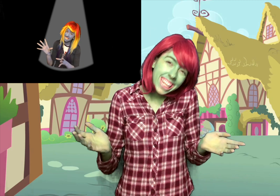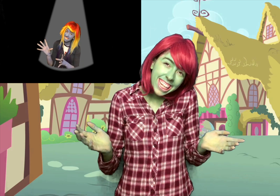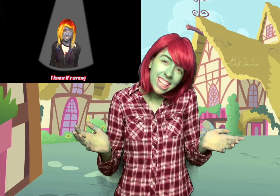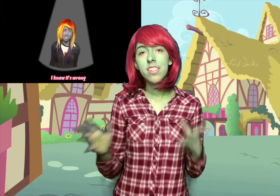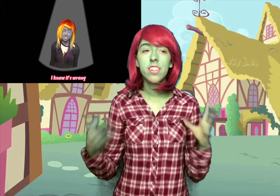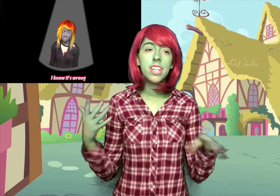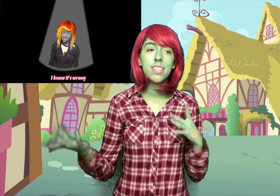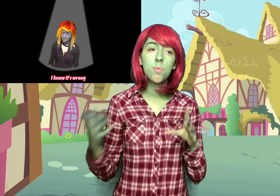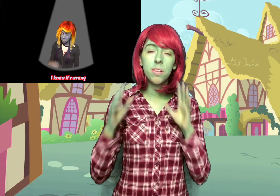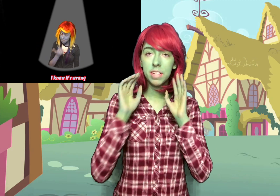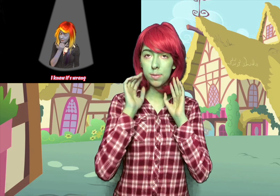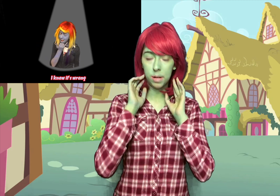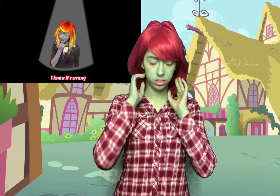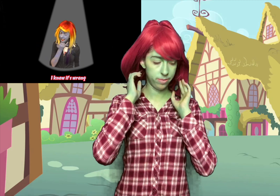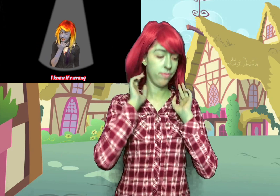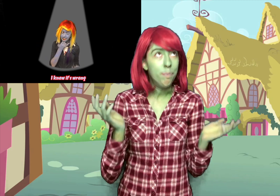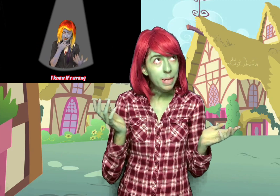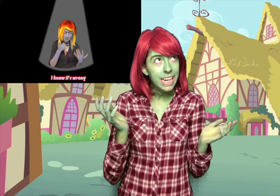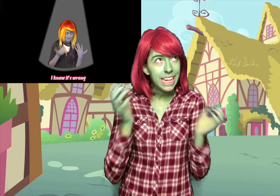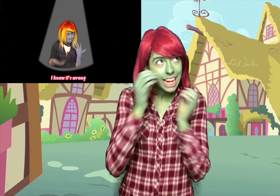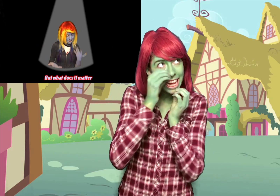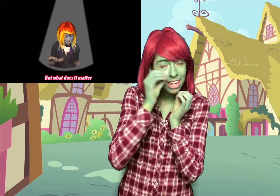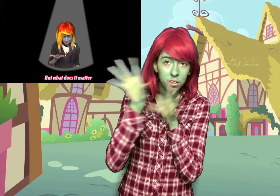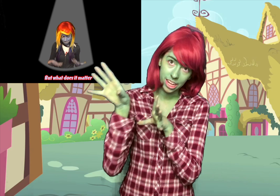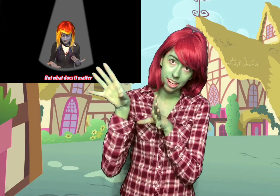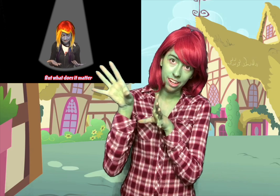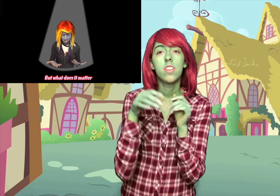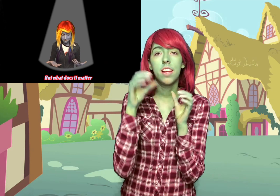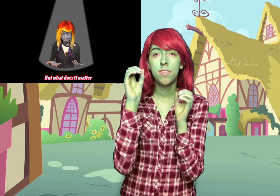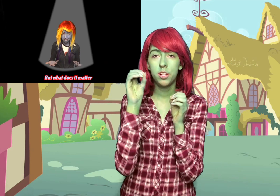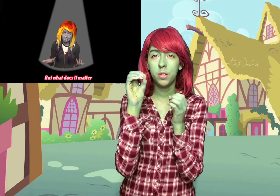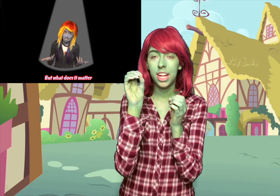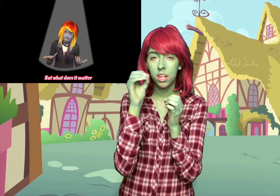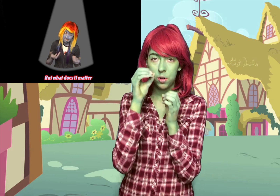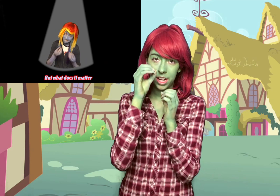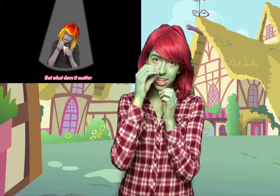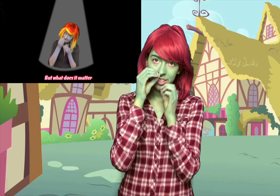EH it's more of an expression "but i don't care" so i have two like o hands